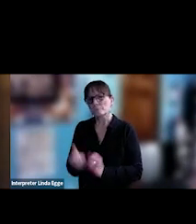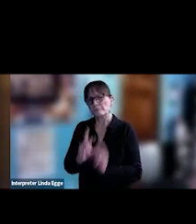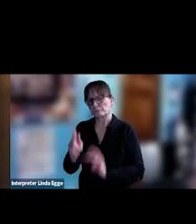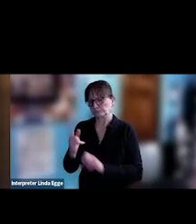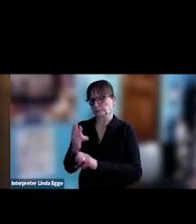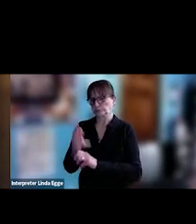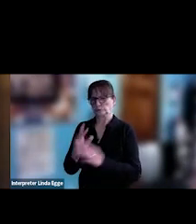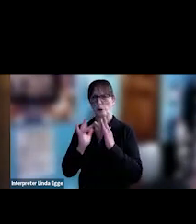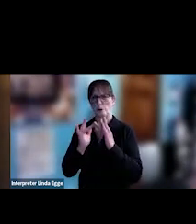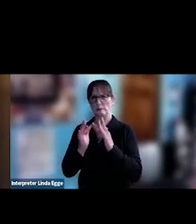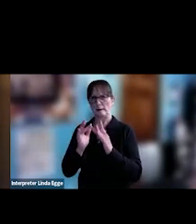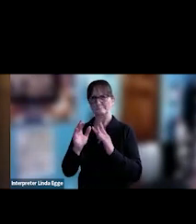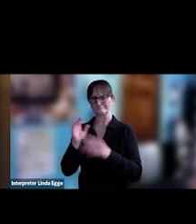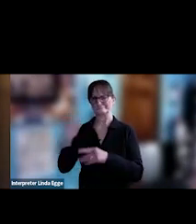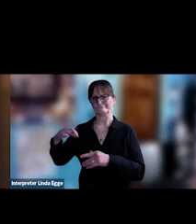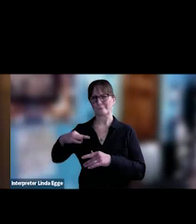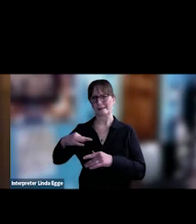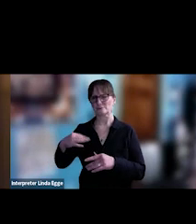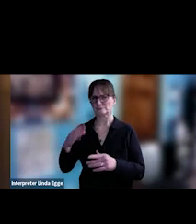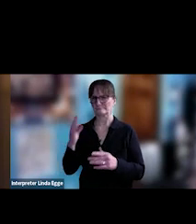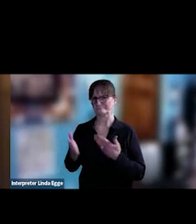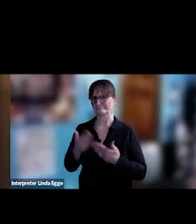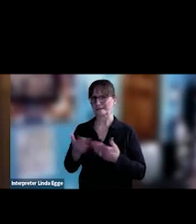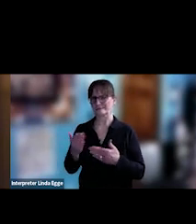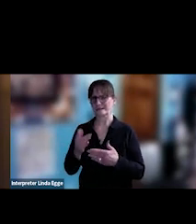it's pretty simple and straightforward, and it's an easy way